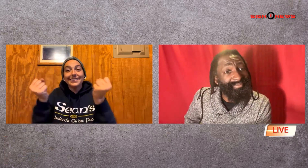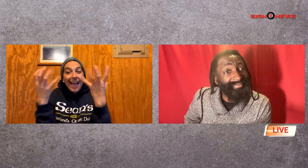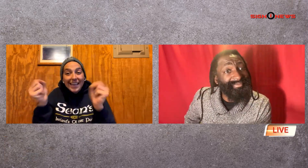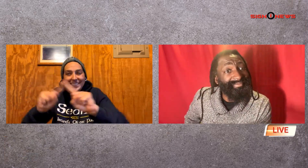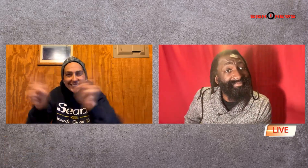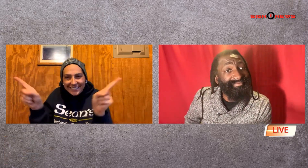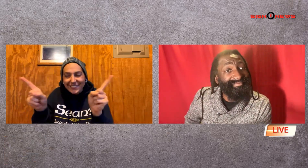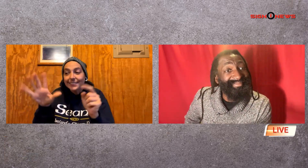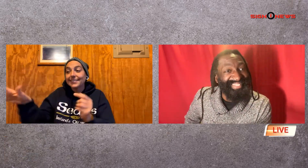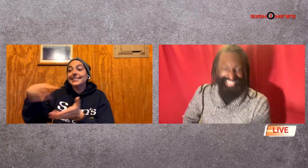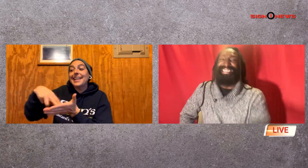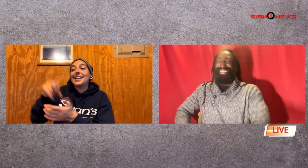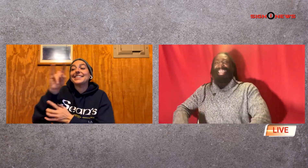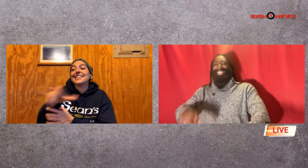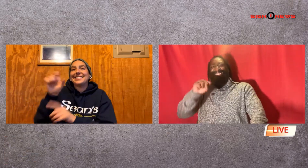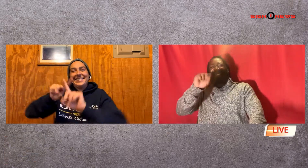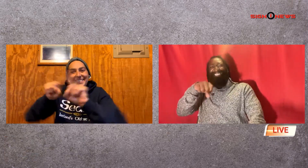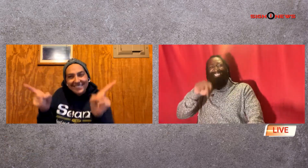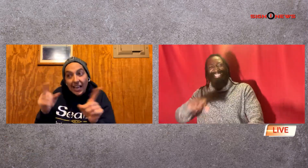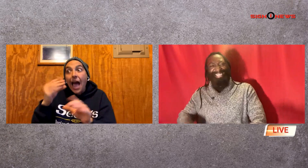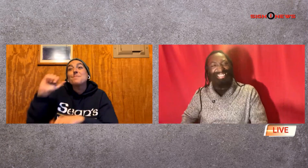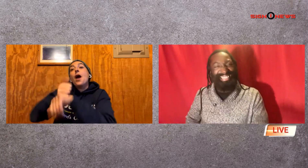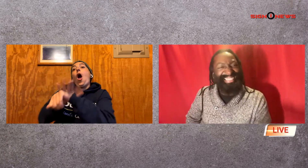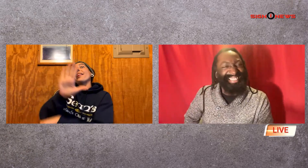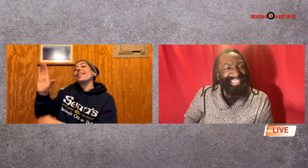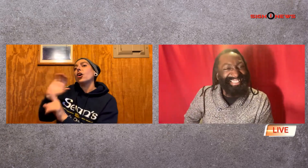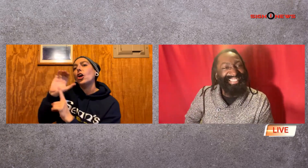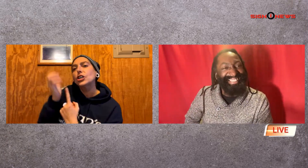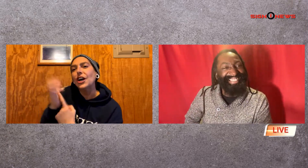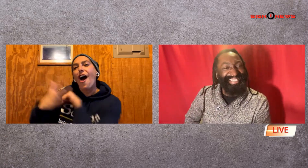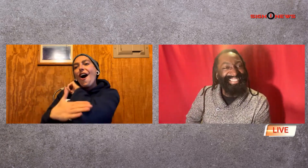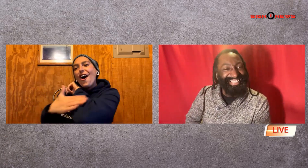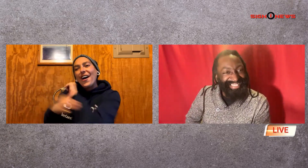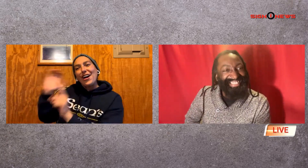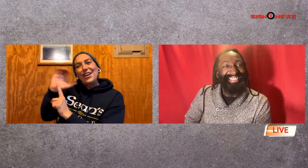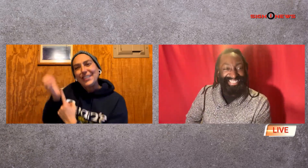also I believe there are probably different signing styles as well based on their culture